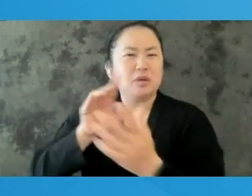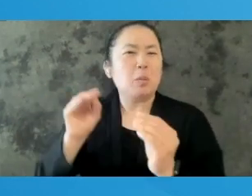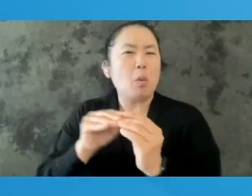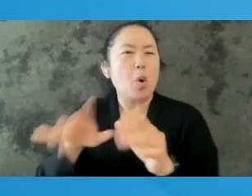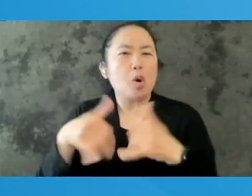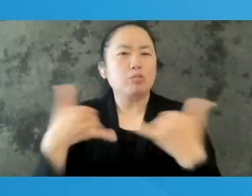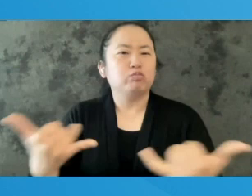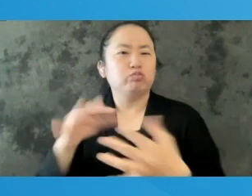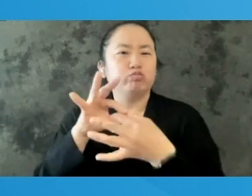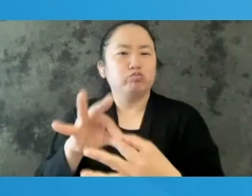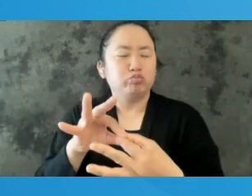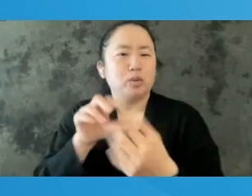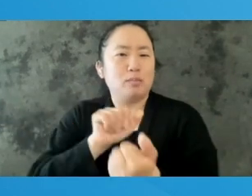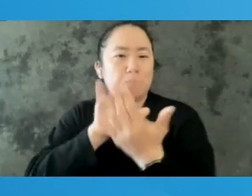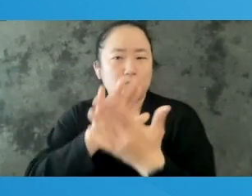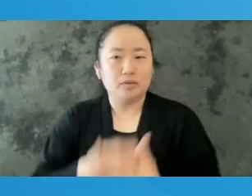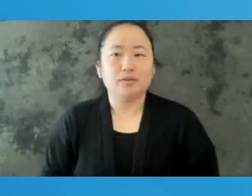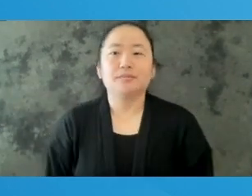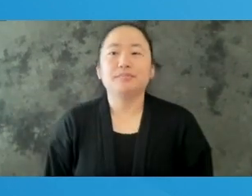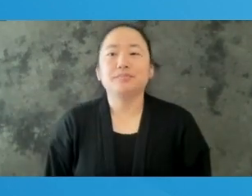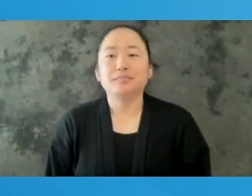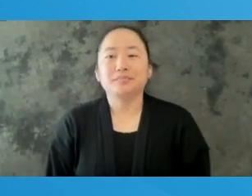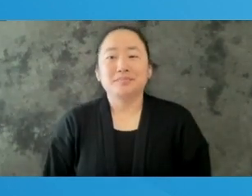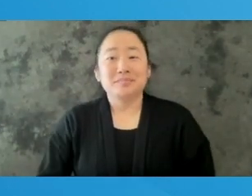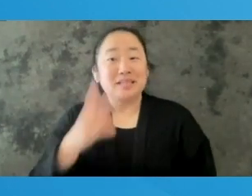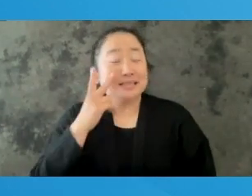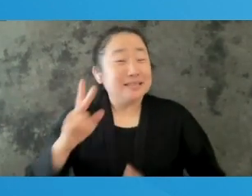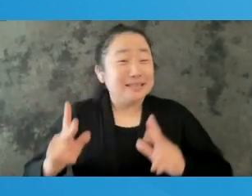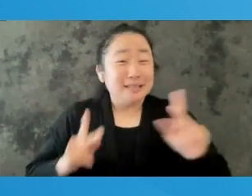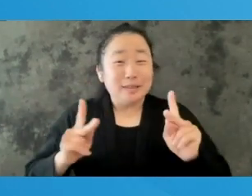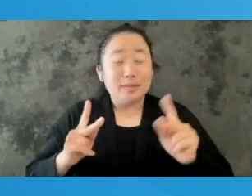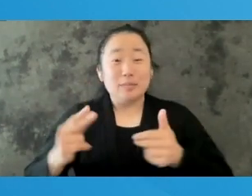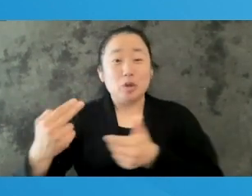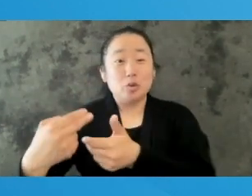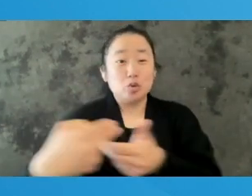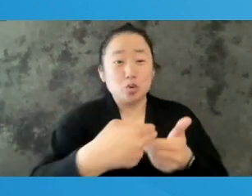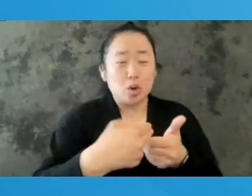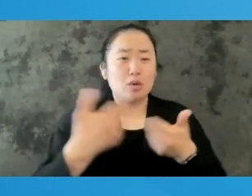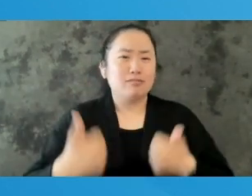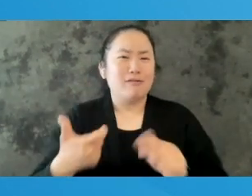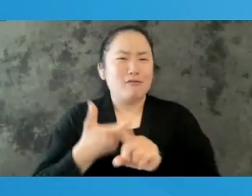And I see we have friends joining us from all around the country. So, welcome.